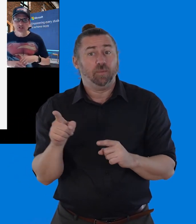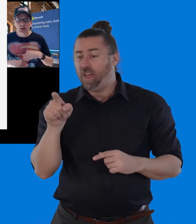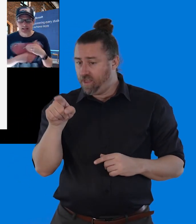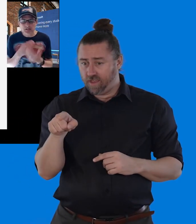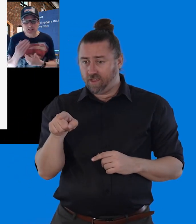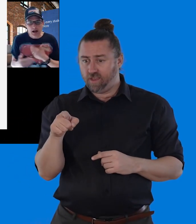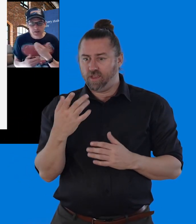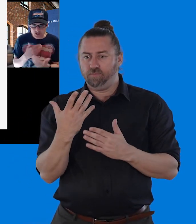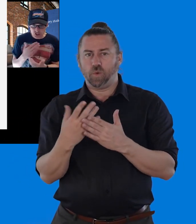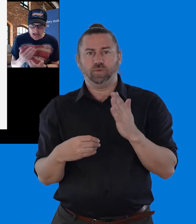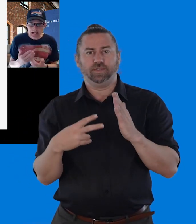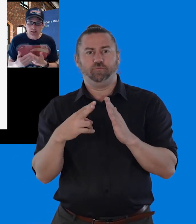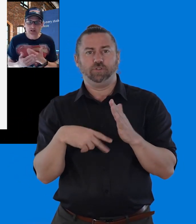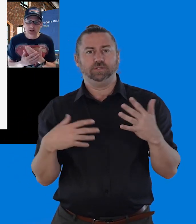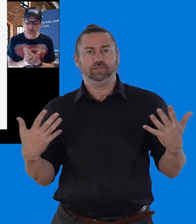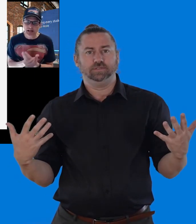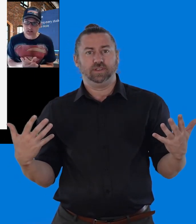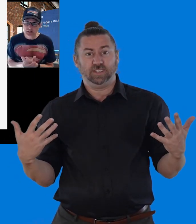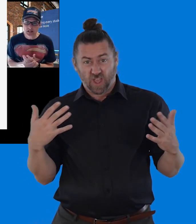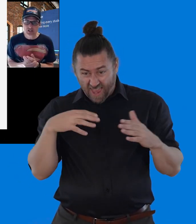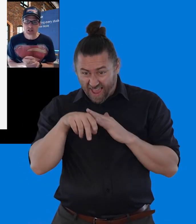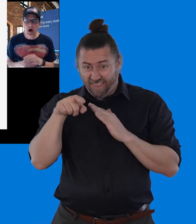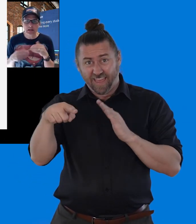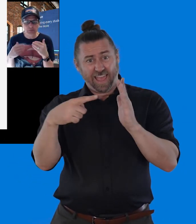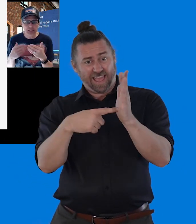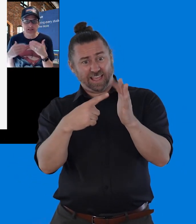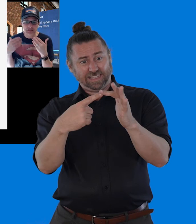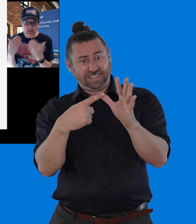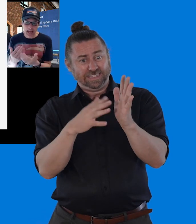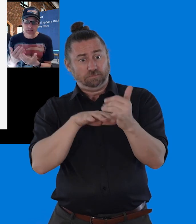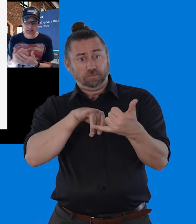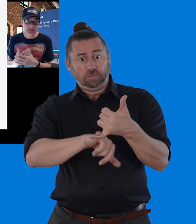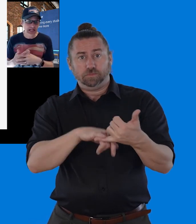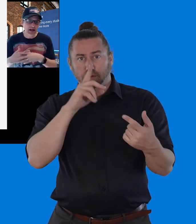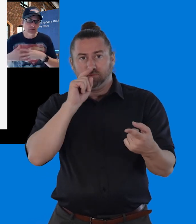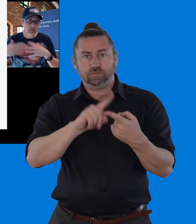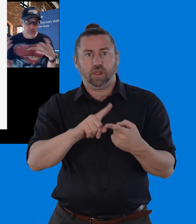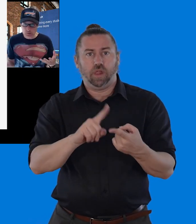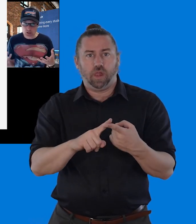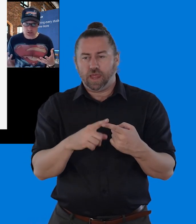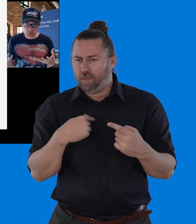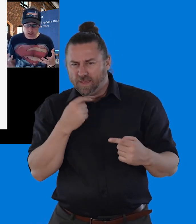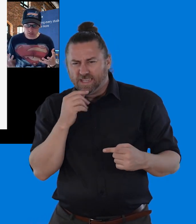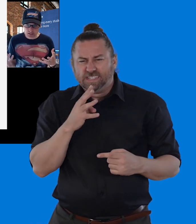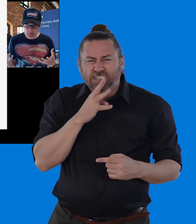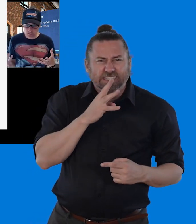So, inside that chat, inside that discussion, I can be still accessing and having the full Immersive Reader